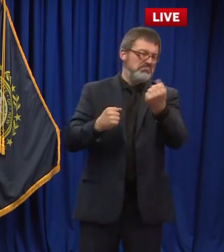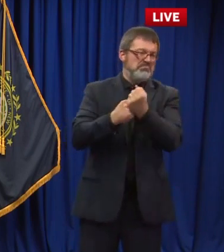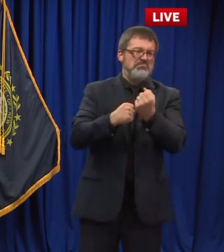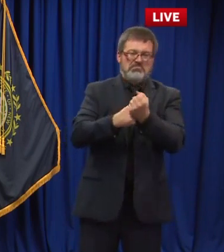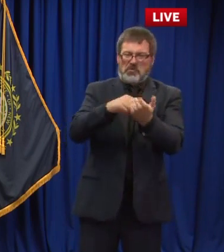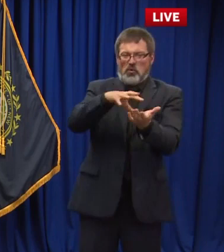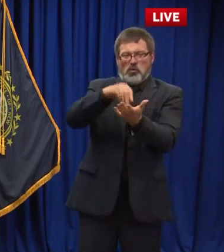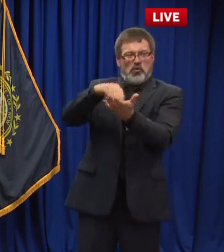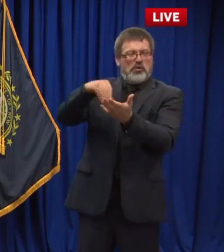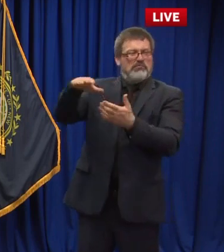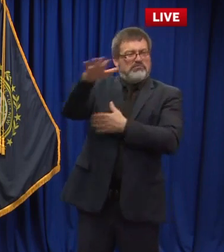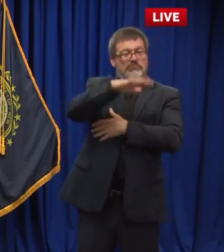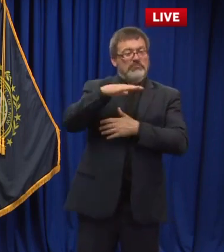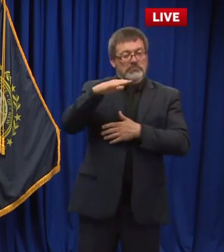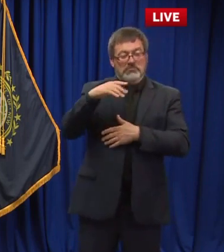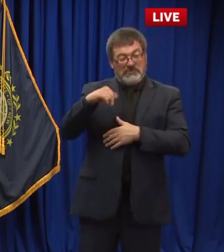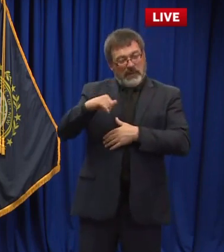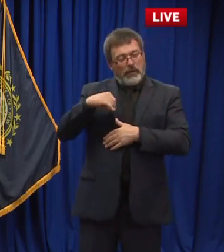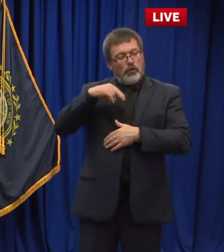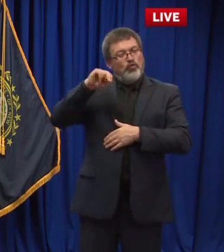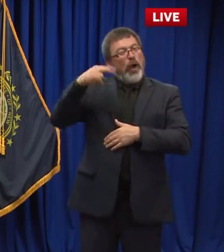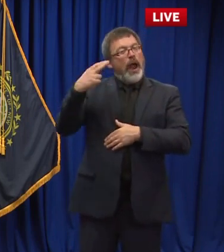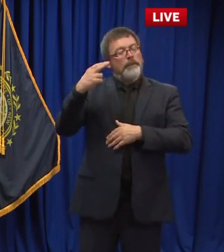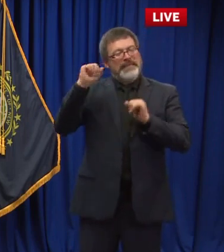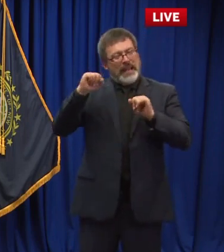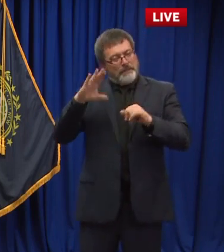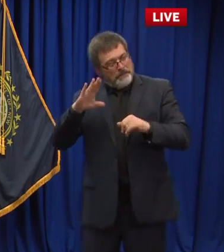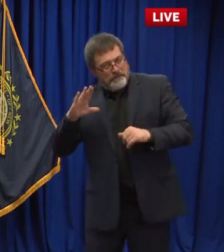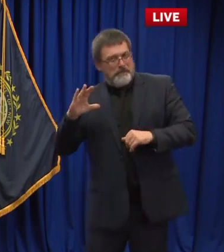THESE KIDS AND GETTING THEM BACK INTO A GOOD, PRODUCTIVE ENVIRONMENT.